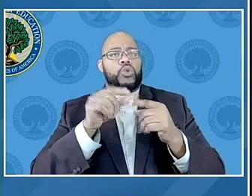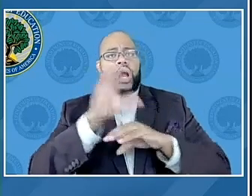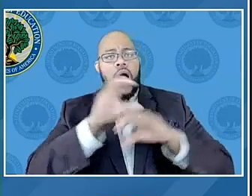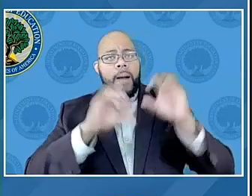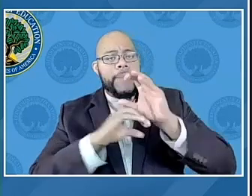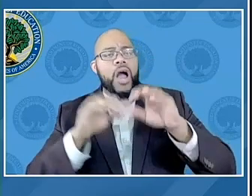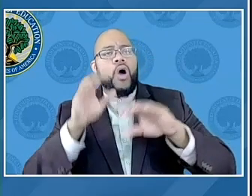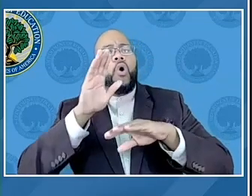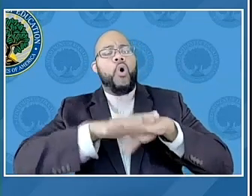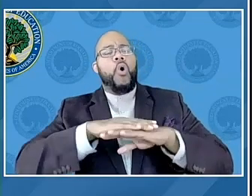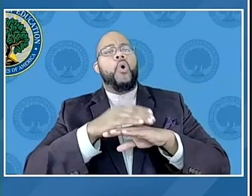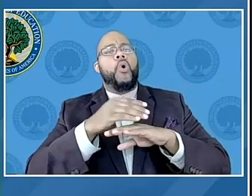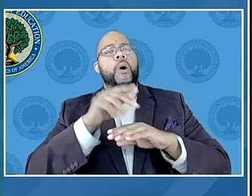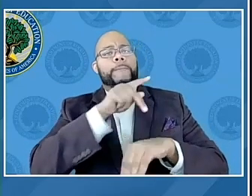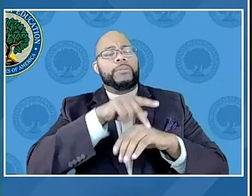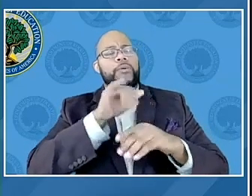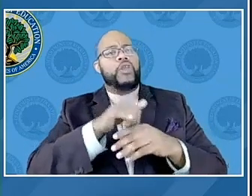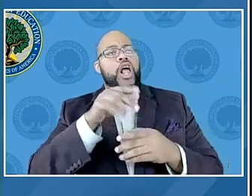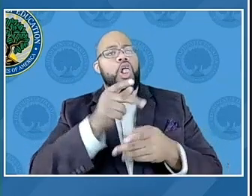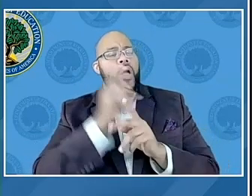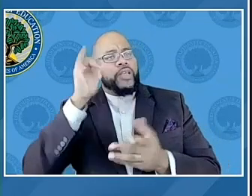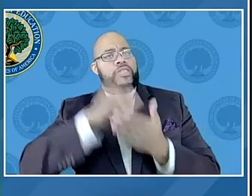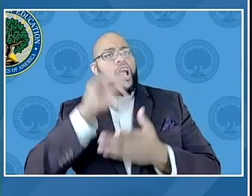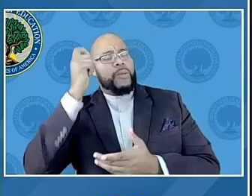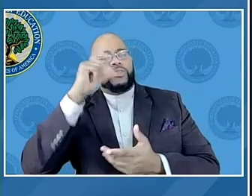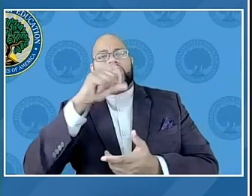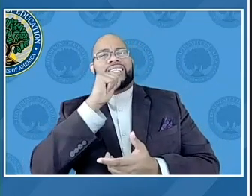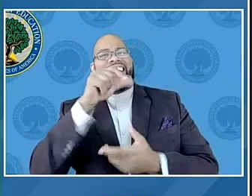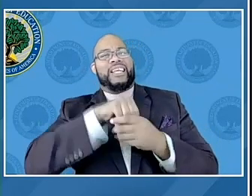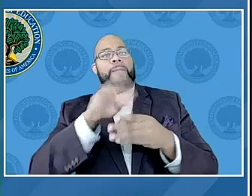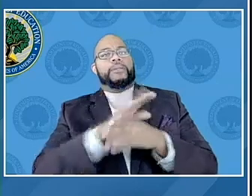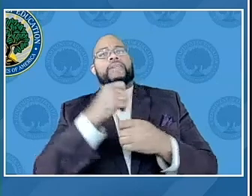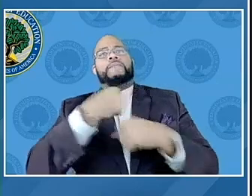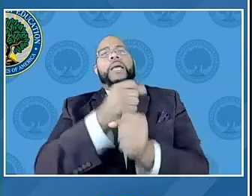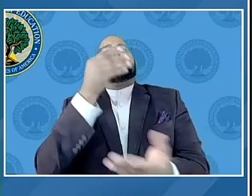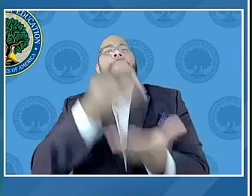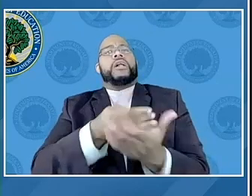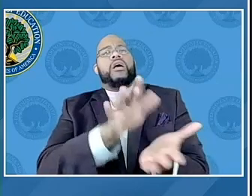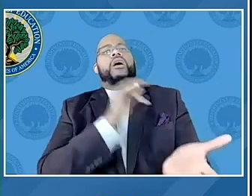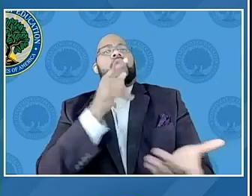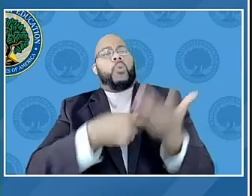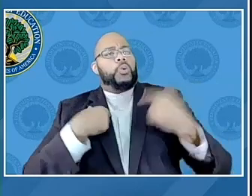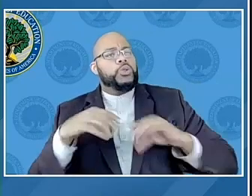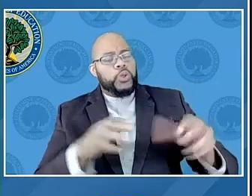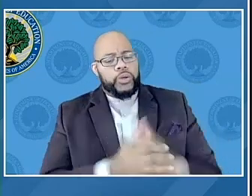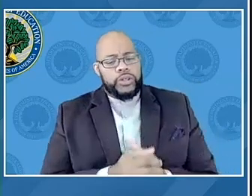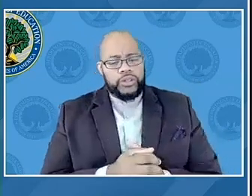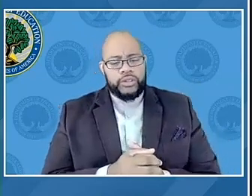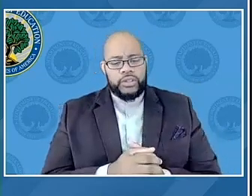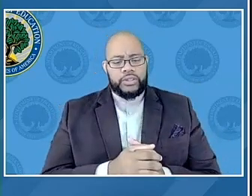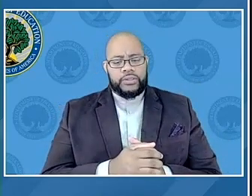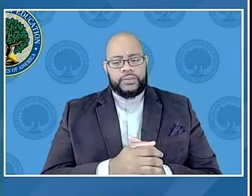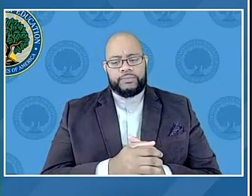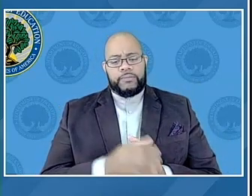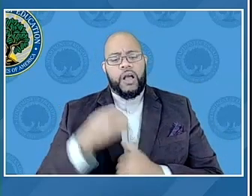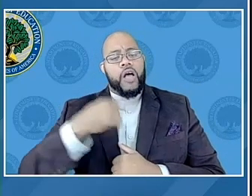these loans. I think that the Government should not be in the business of making money off of what we're doing. I think that it's important, and someone